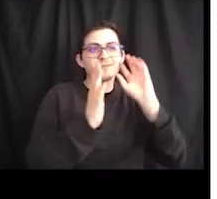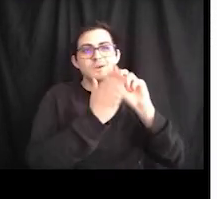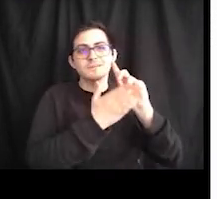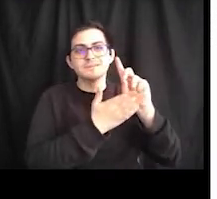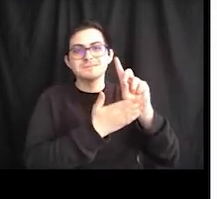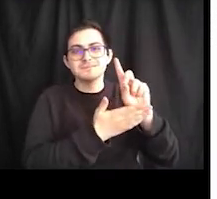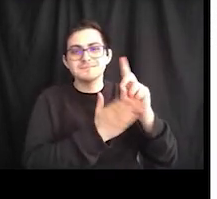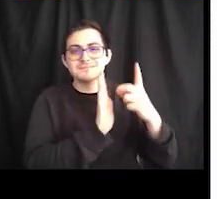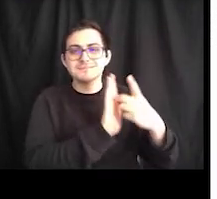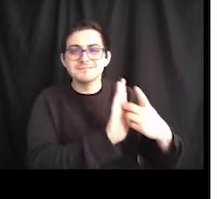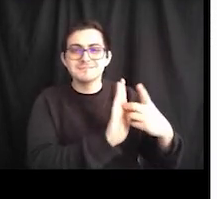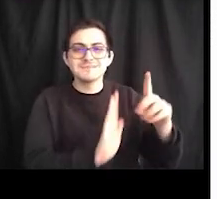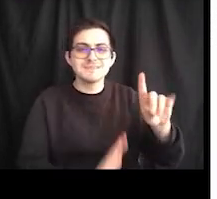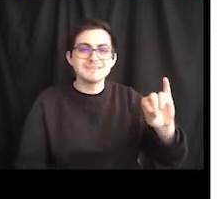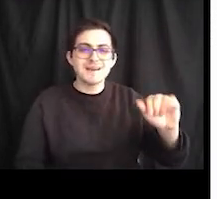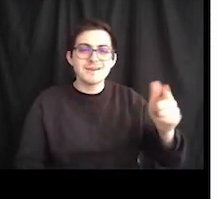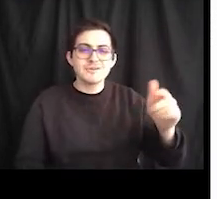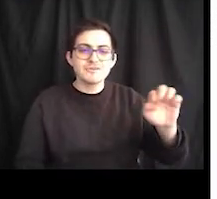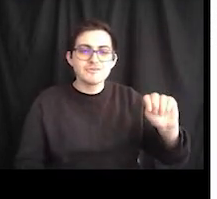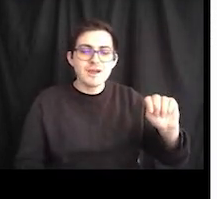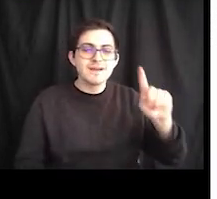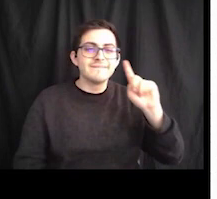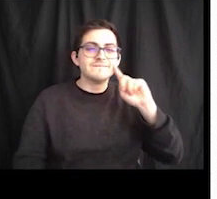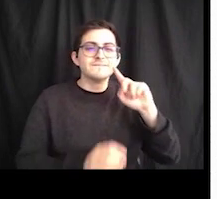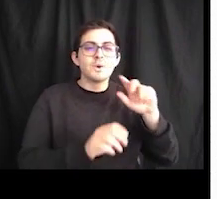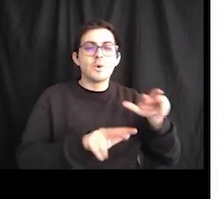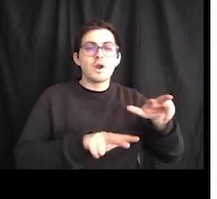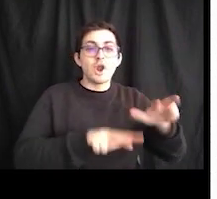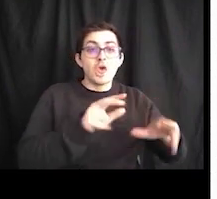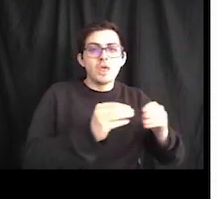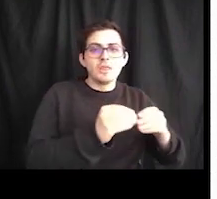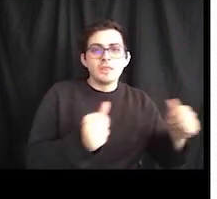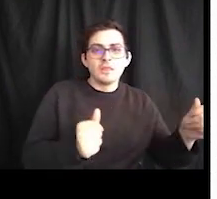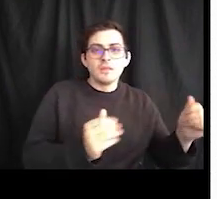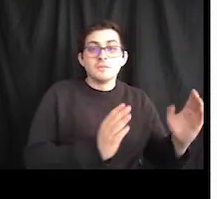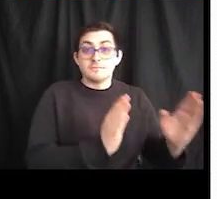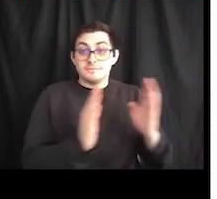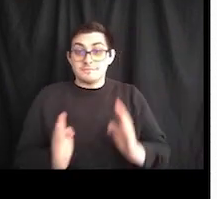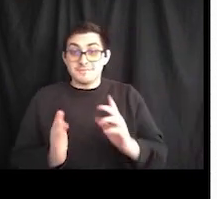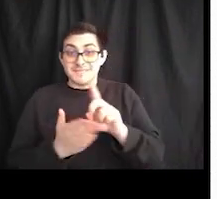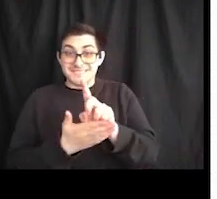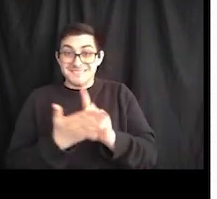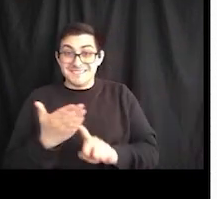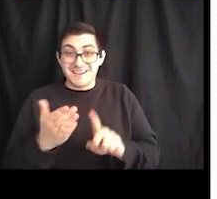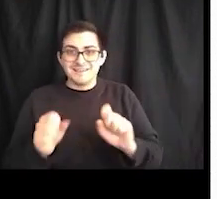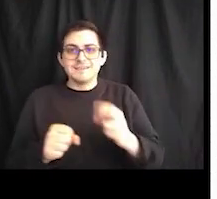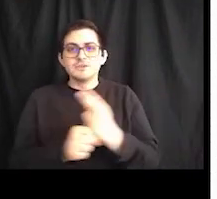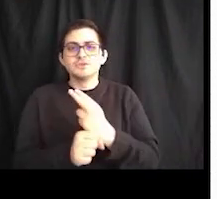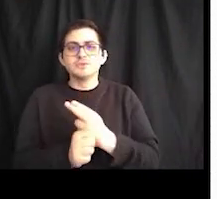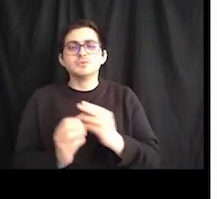how you can continue to use FigJam for design crits, but also leverage new capabilities like the new mobile app and branching